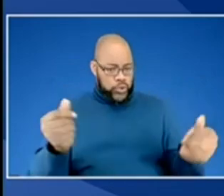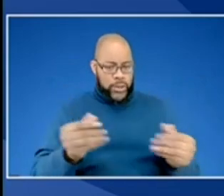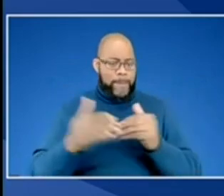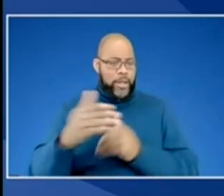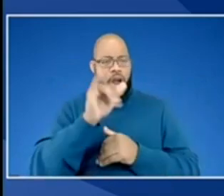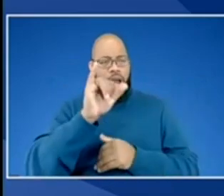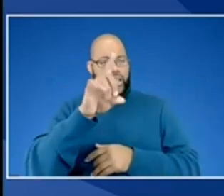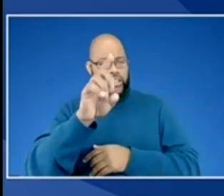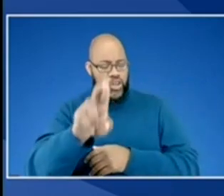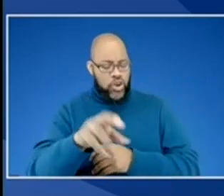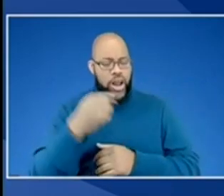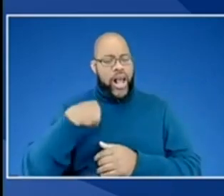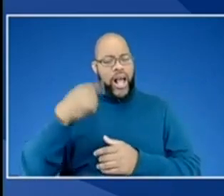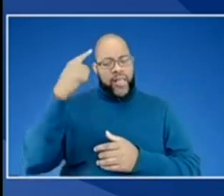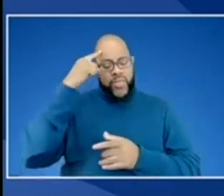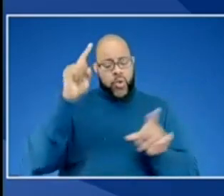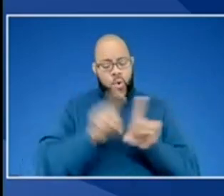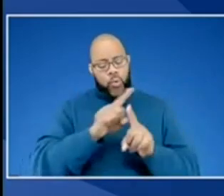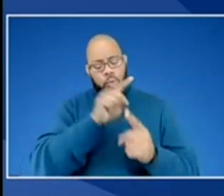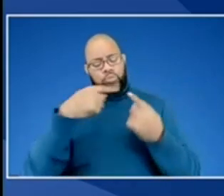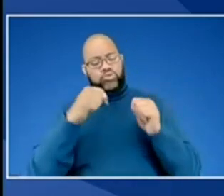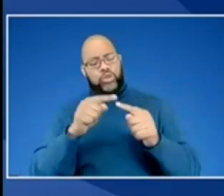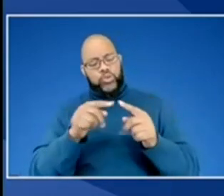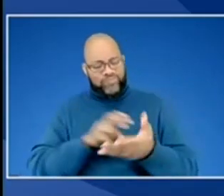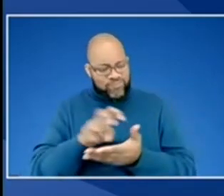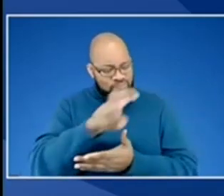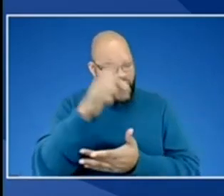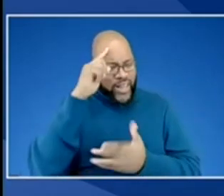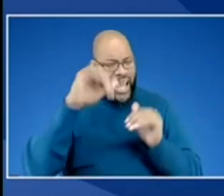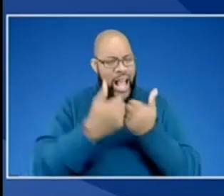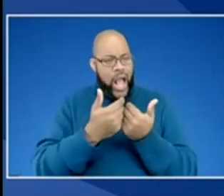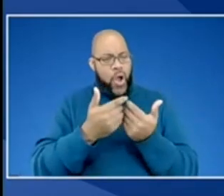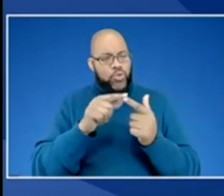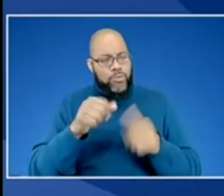And I think when we're trying to navigate and think about how to provide relief to